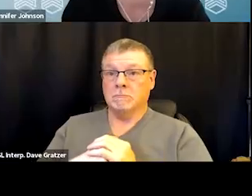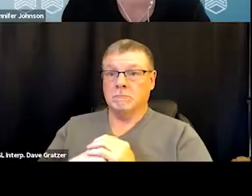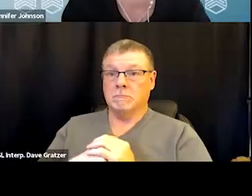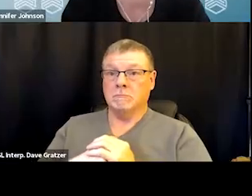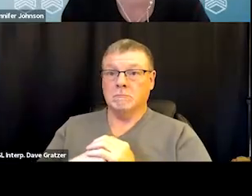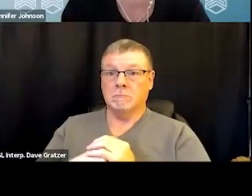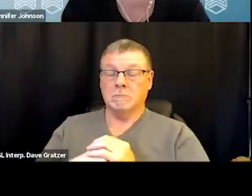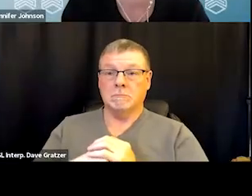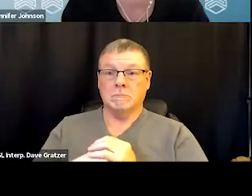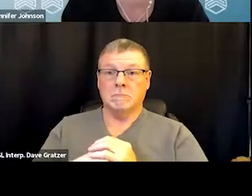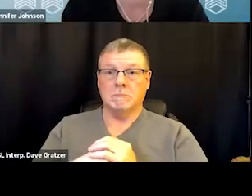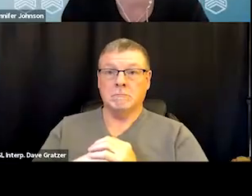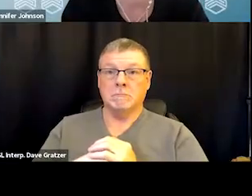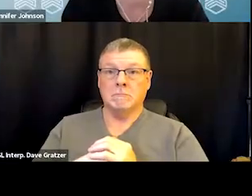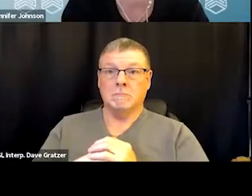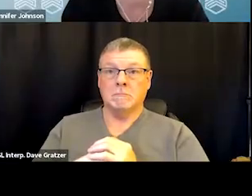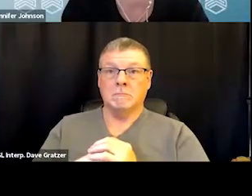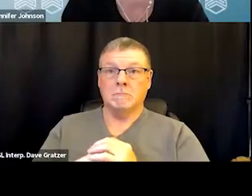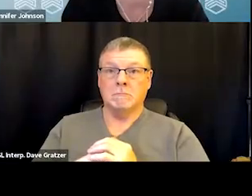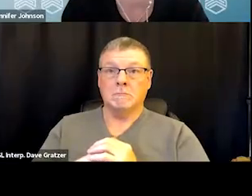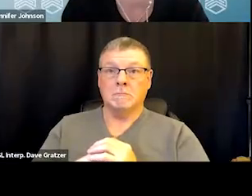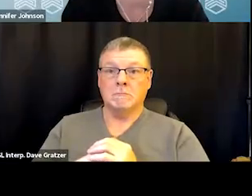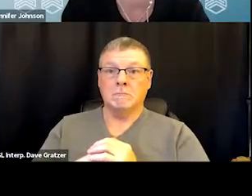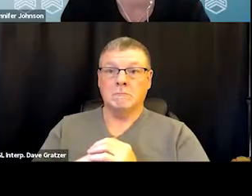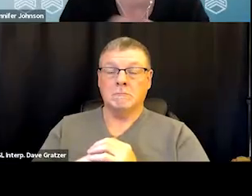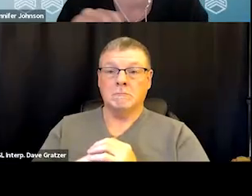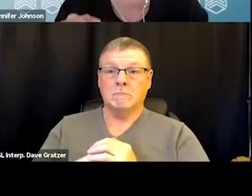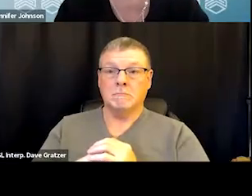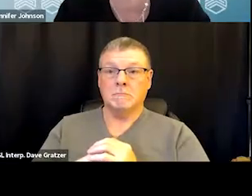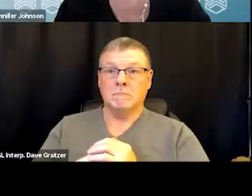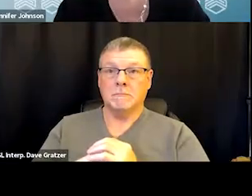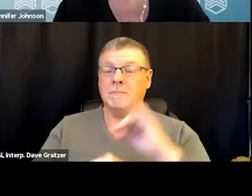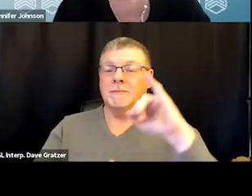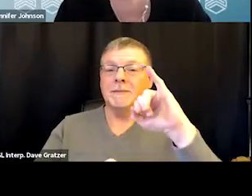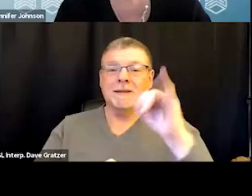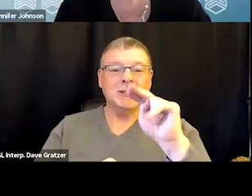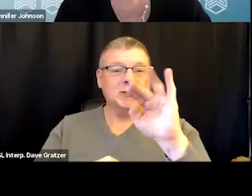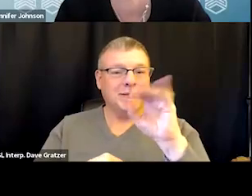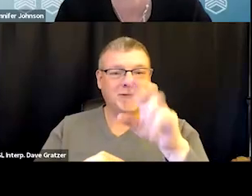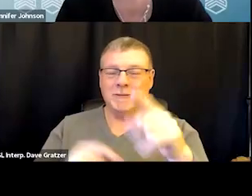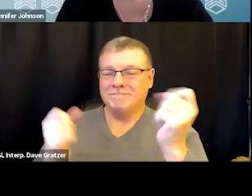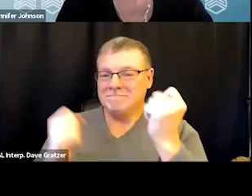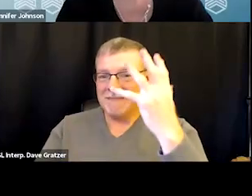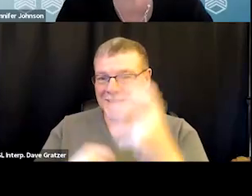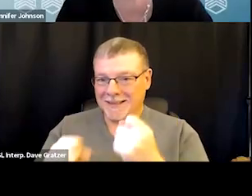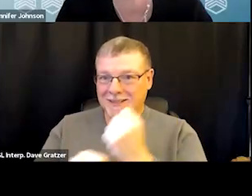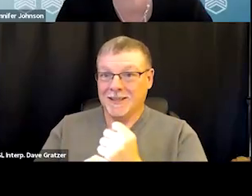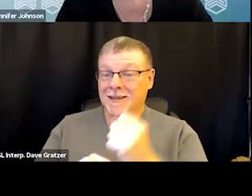And, uh, Jennifer, Jen, uh, y- you have, you know, been in the courtroom for many years. Uh, anything you wanna add to that?